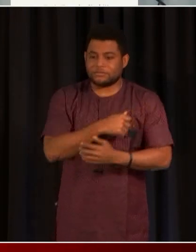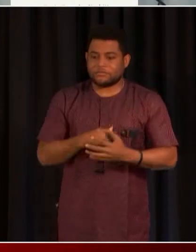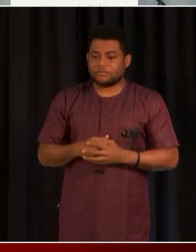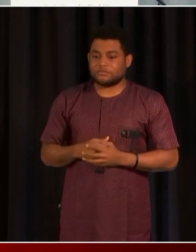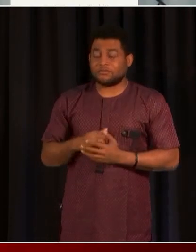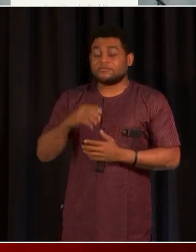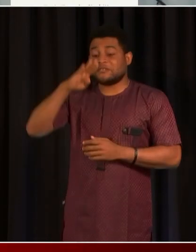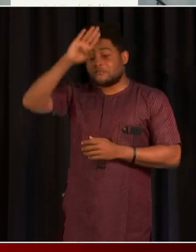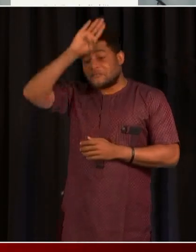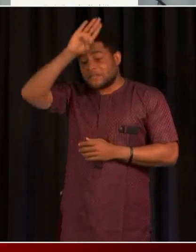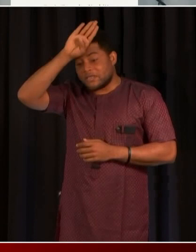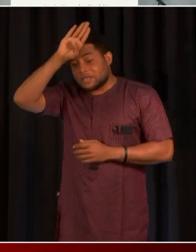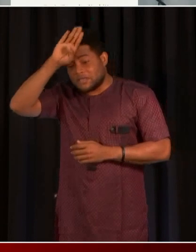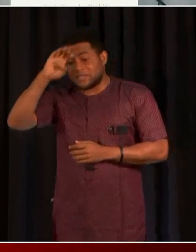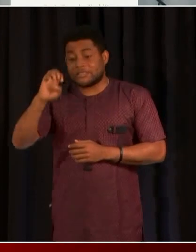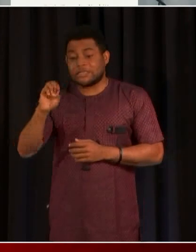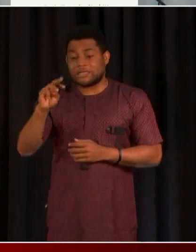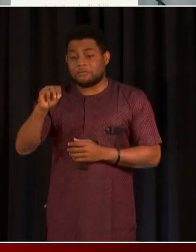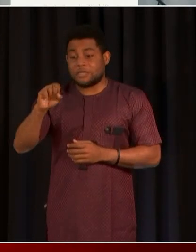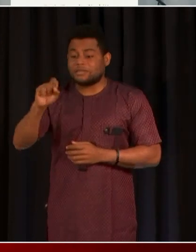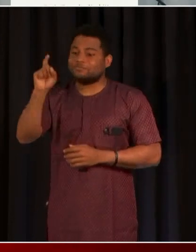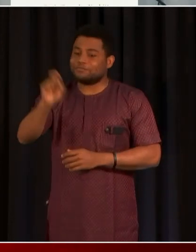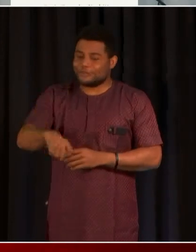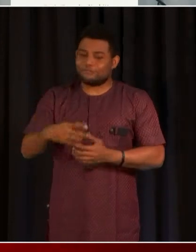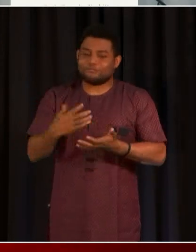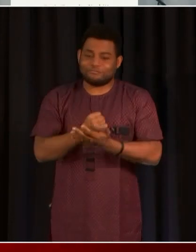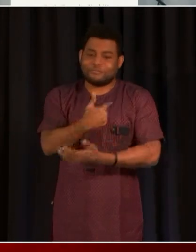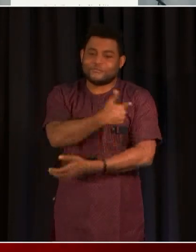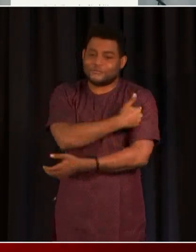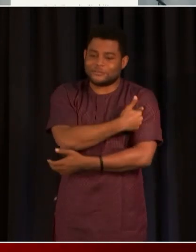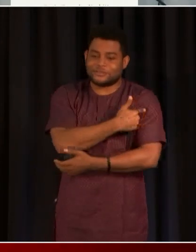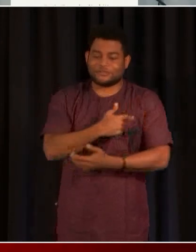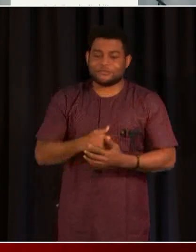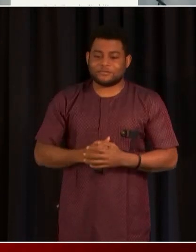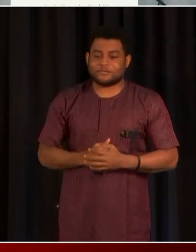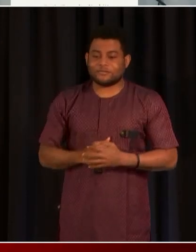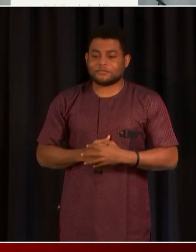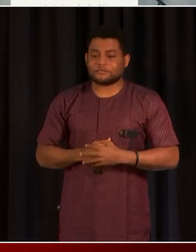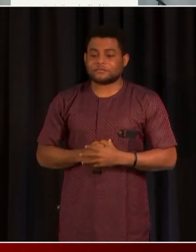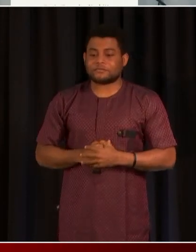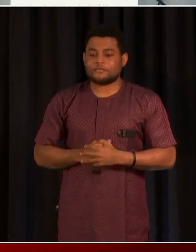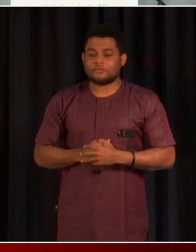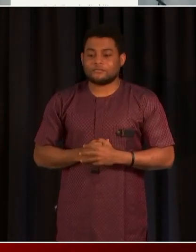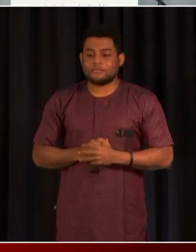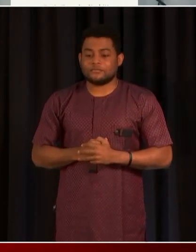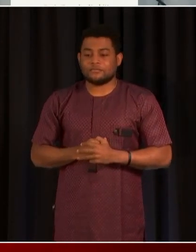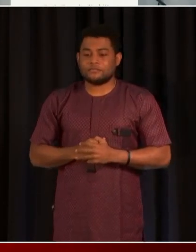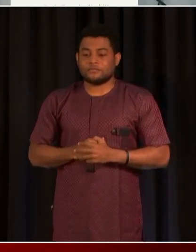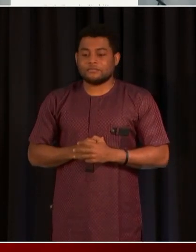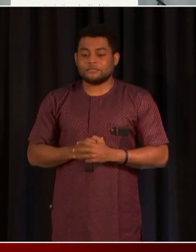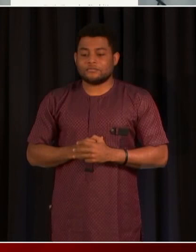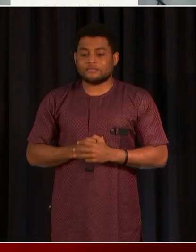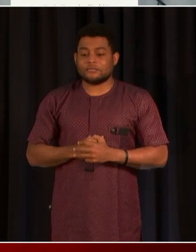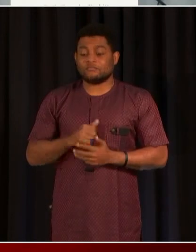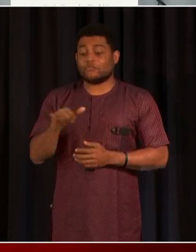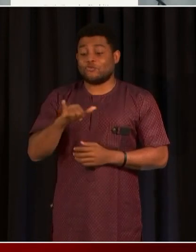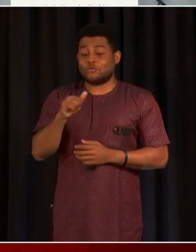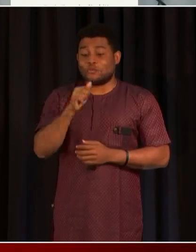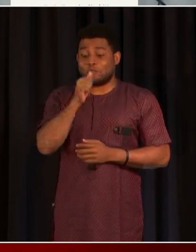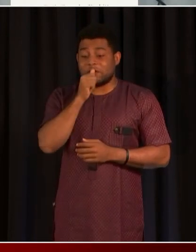there are approximately 12. Private ambulance services in the district. And so this helps capture that population